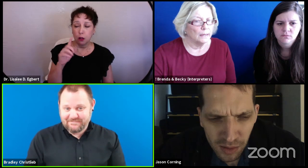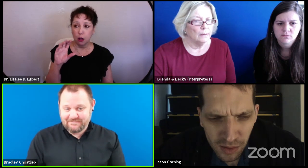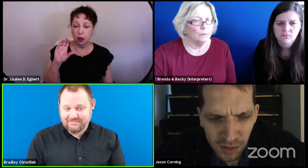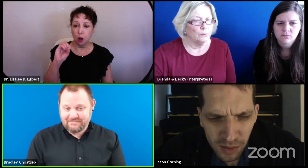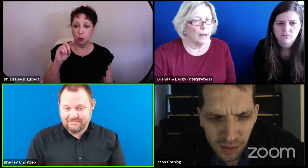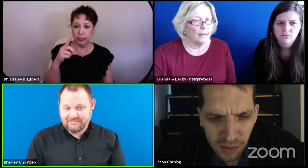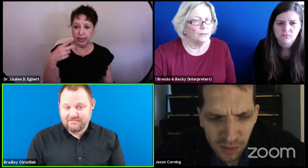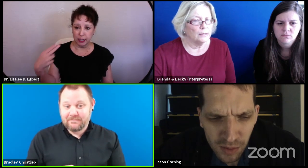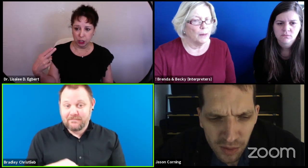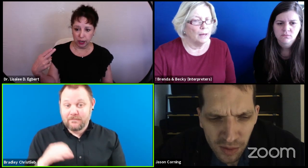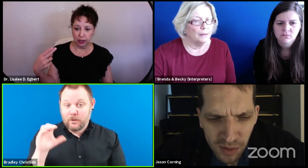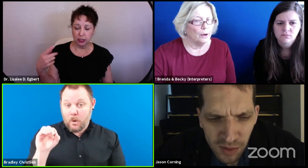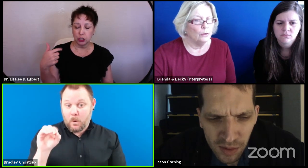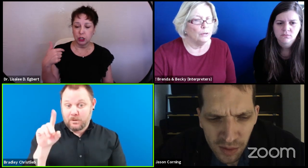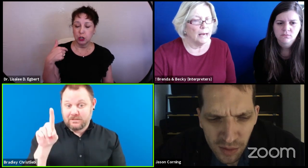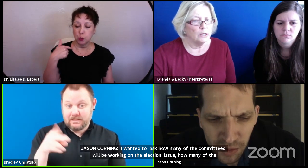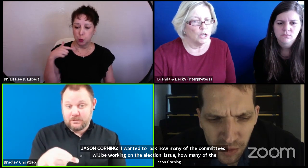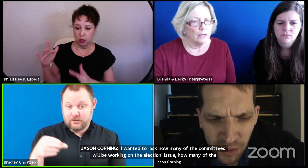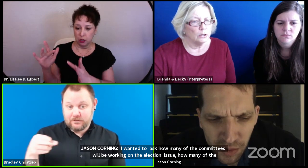I can respond.